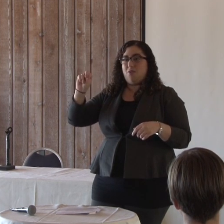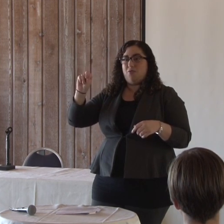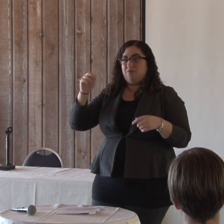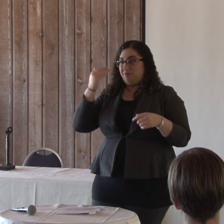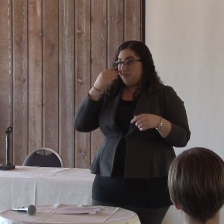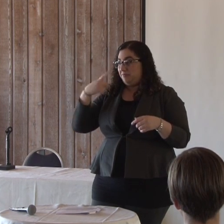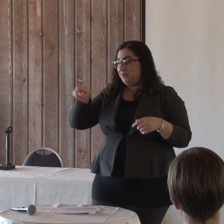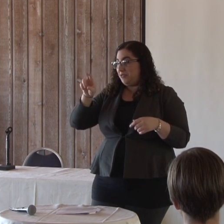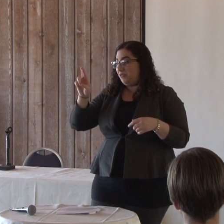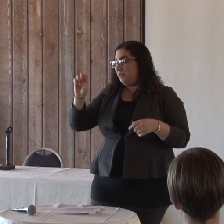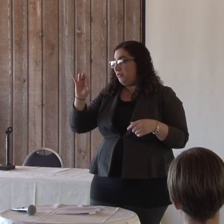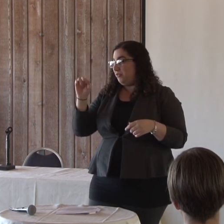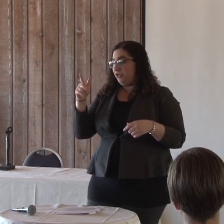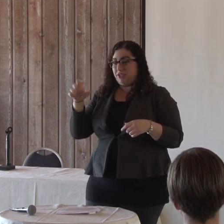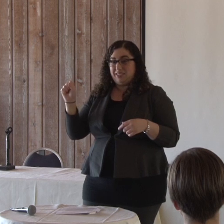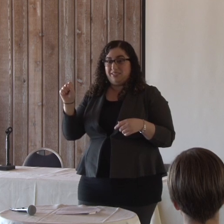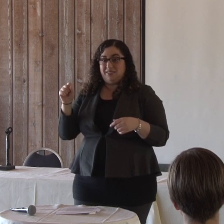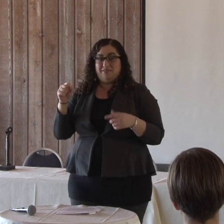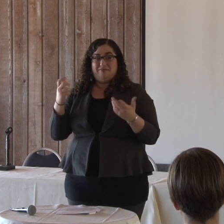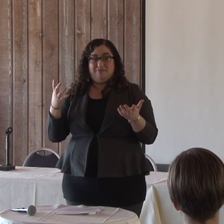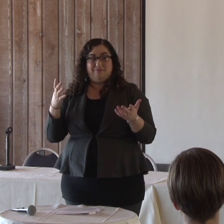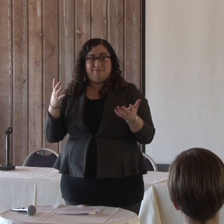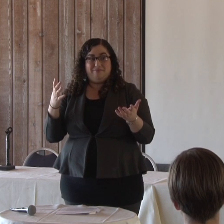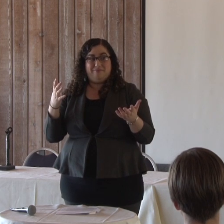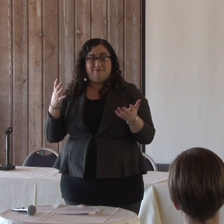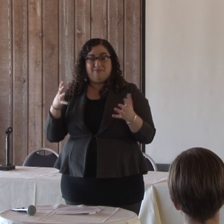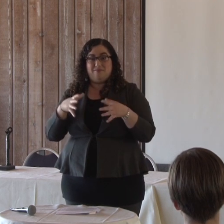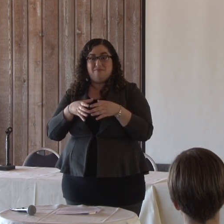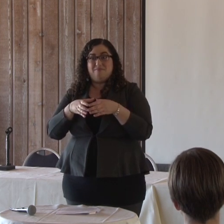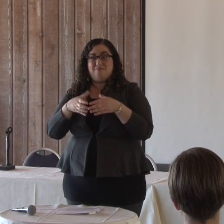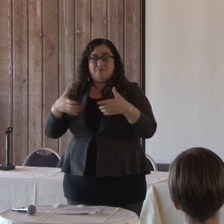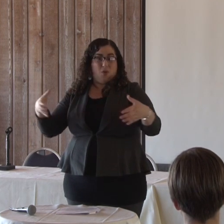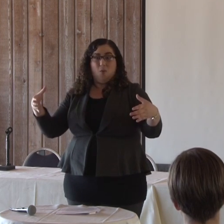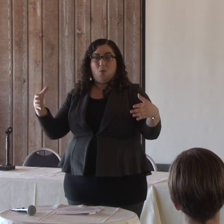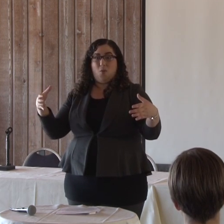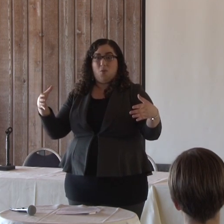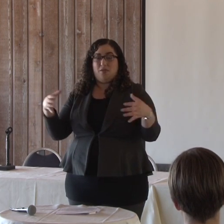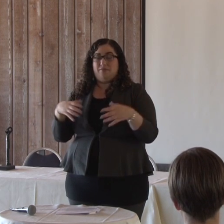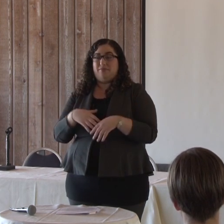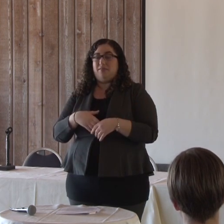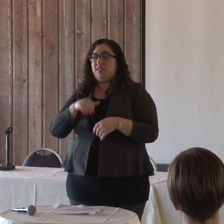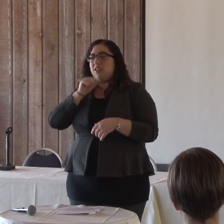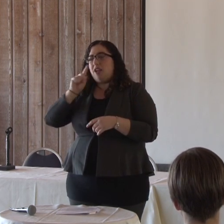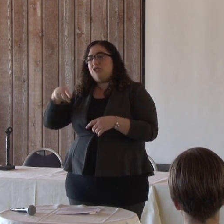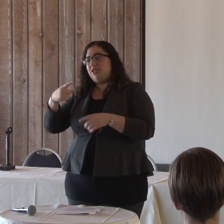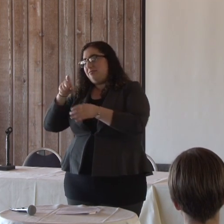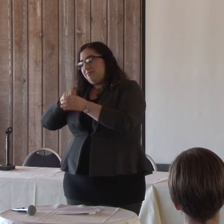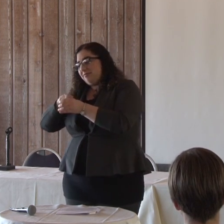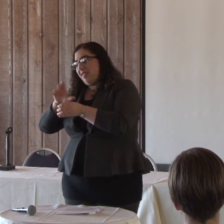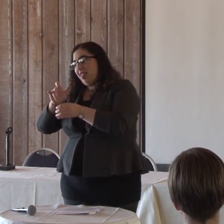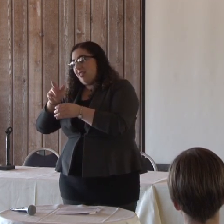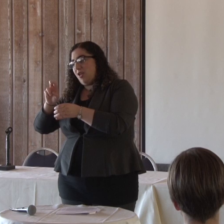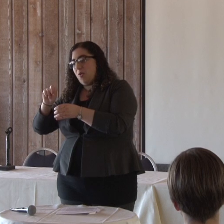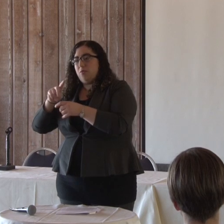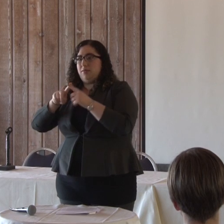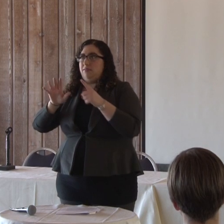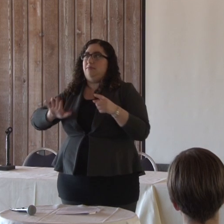There is a large population of refugees in El Cajon. The population is